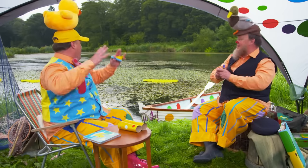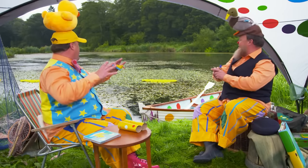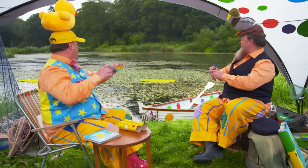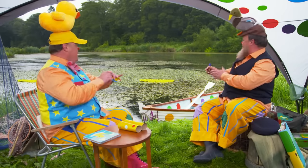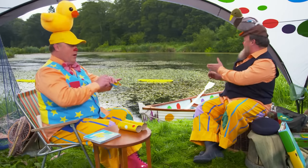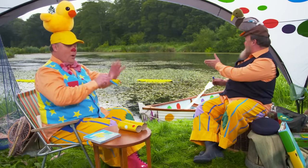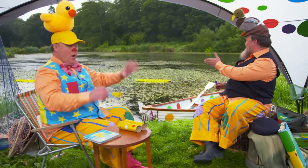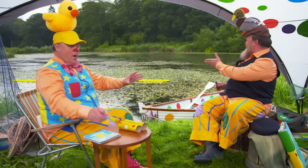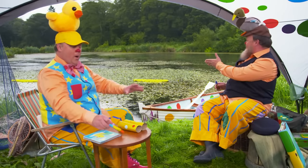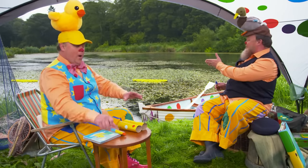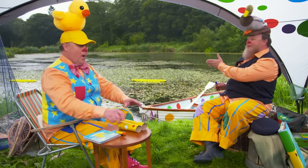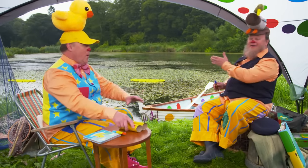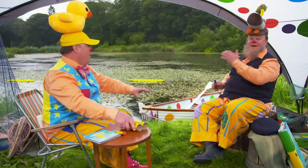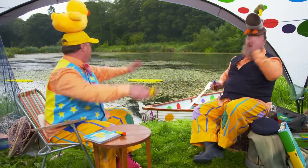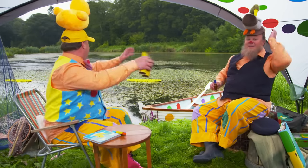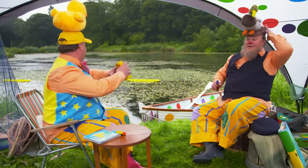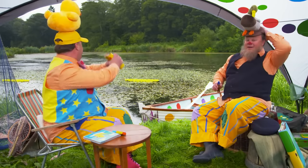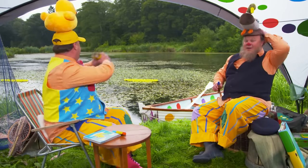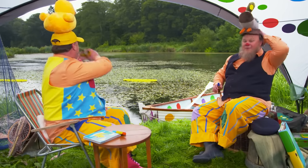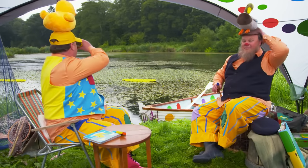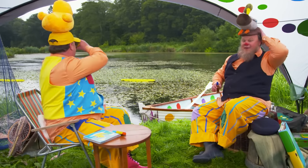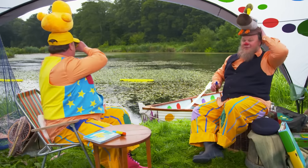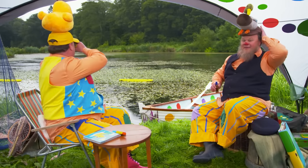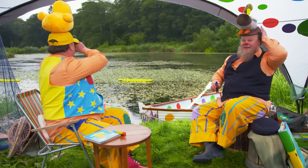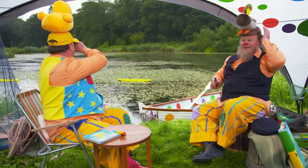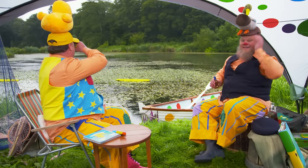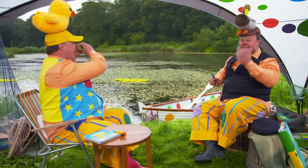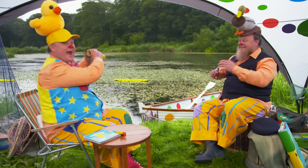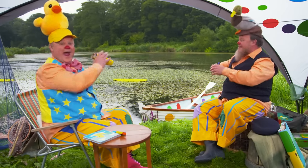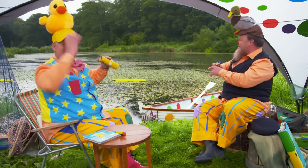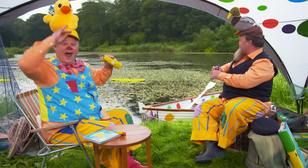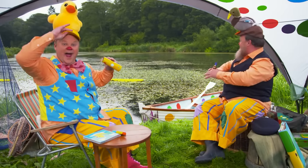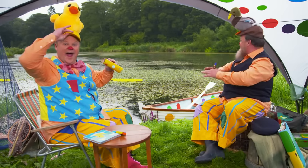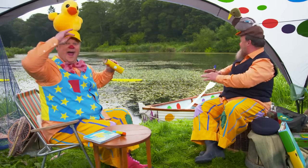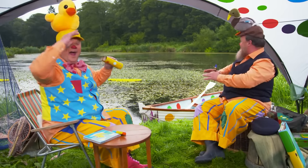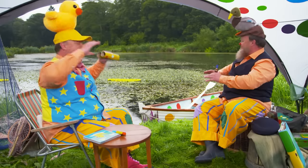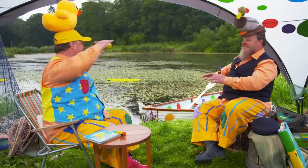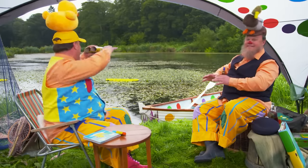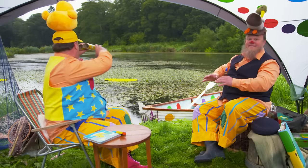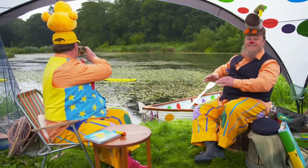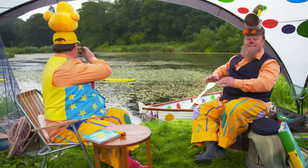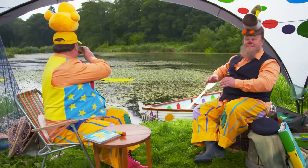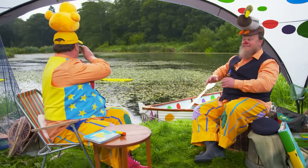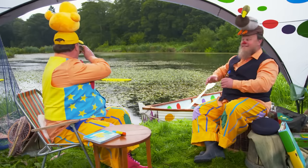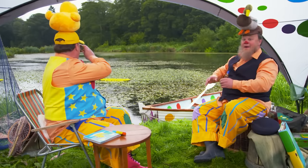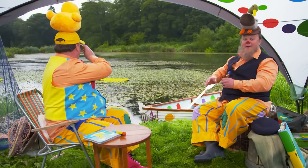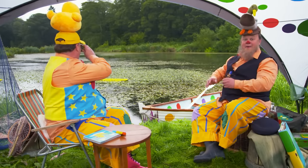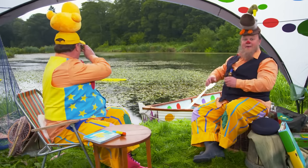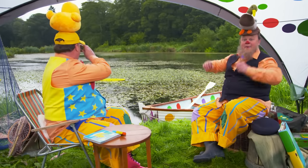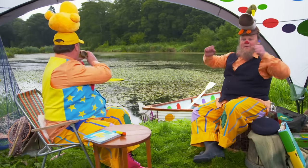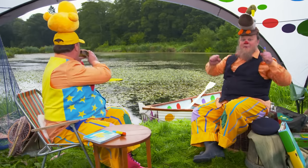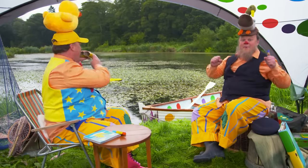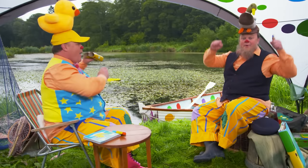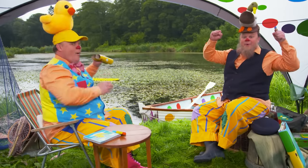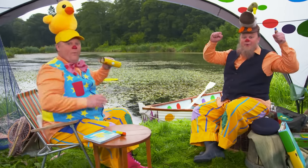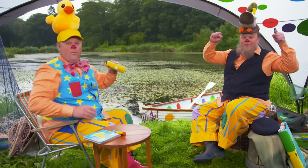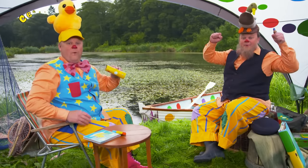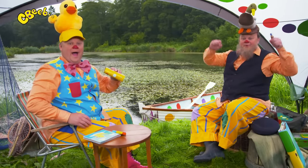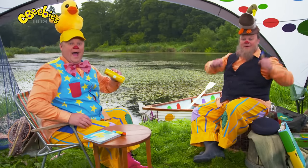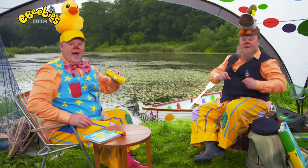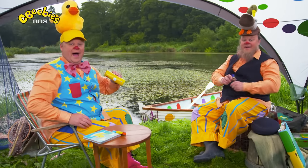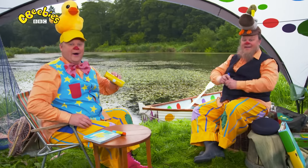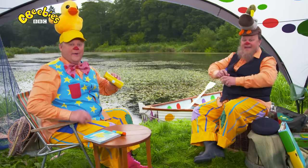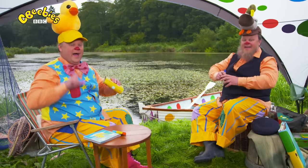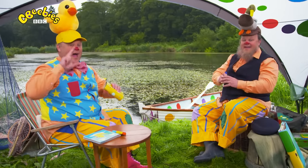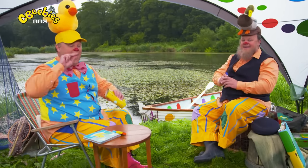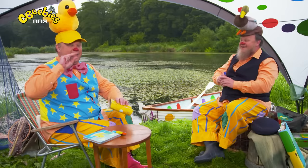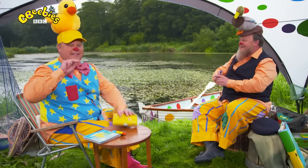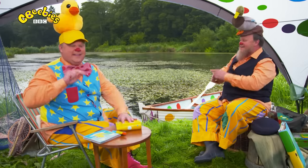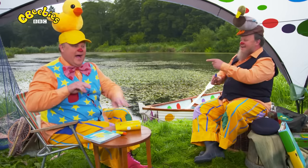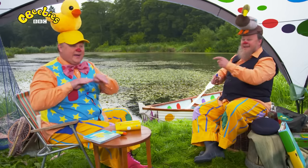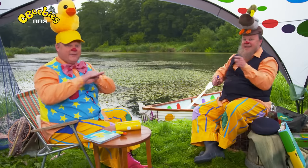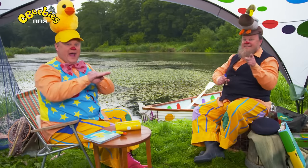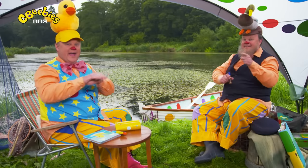oh look at those beauties oh these must be all the ducks in the dark race mr tumble wow a dunk race